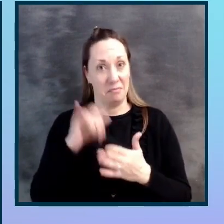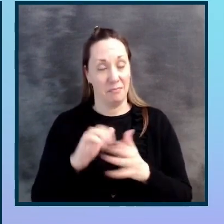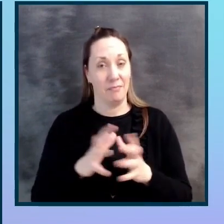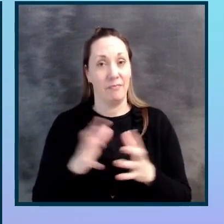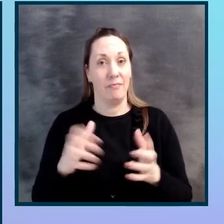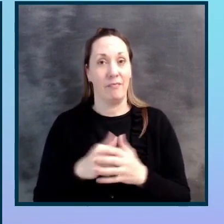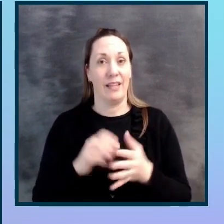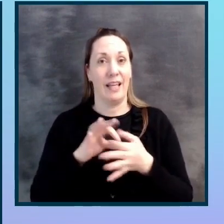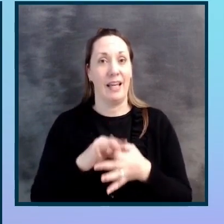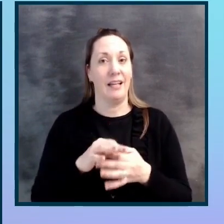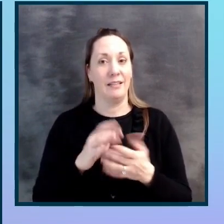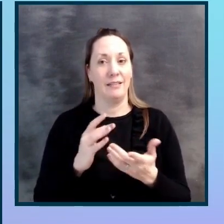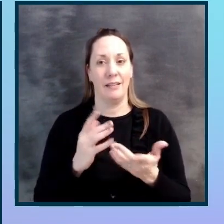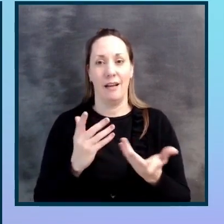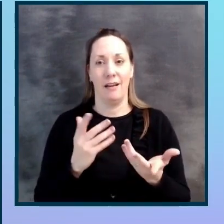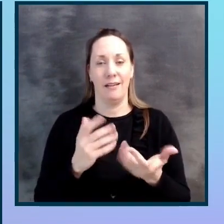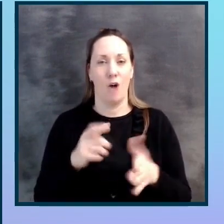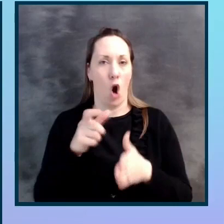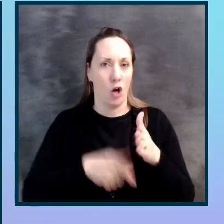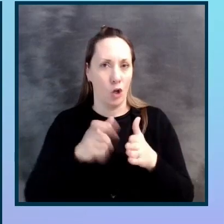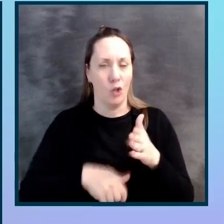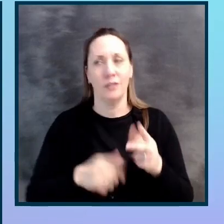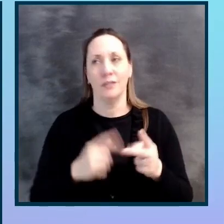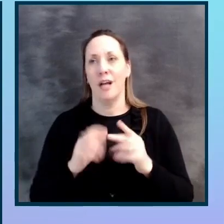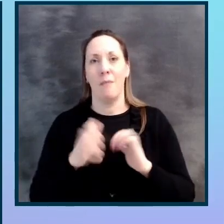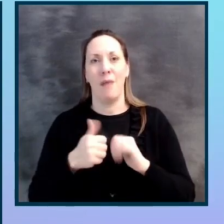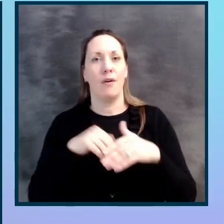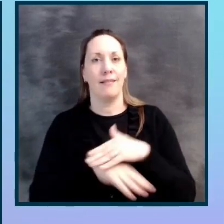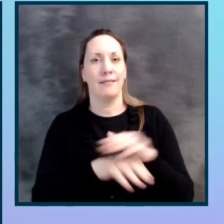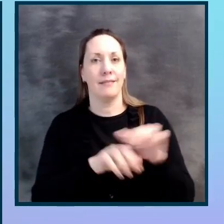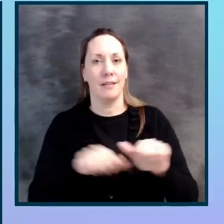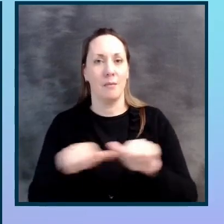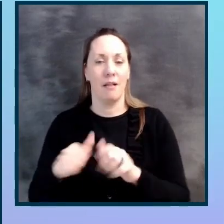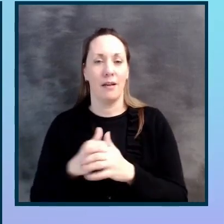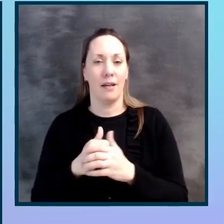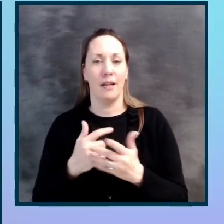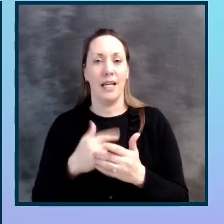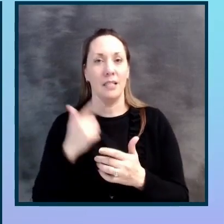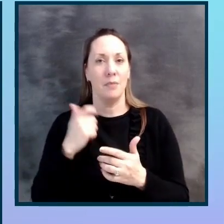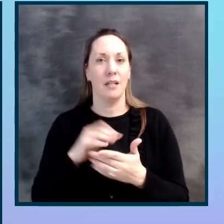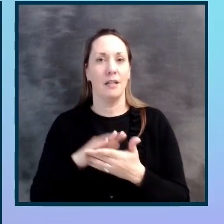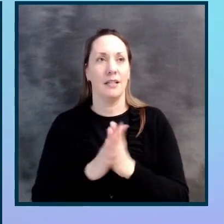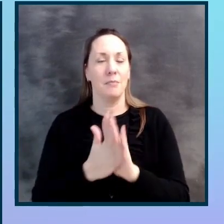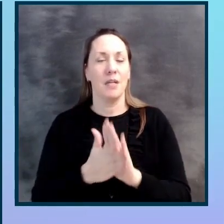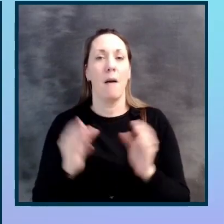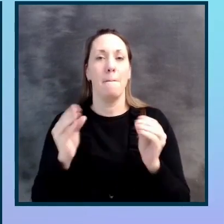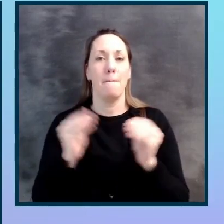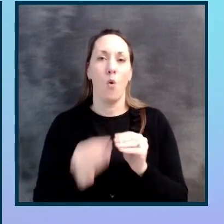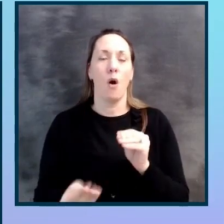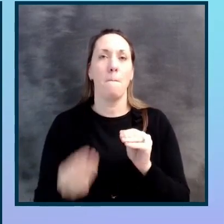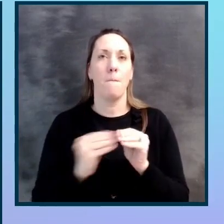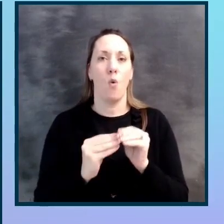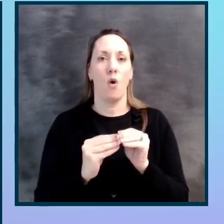in articles and things about accessibility. It's becoming more and more of an issue.